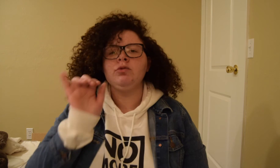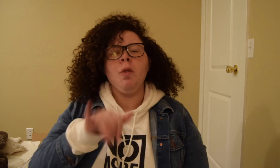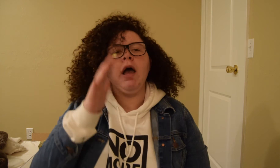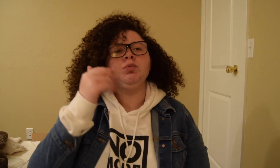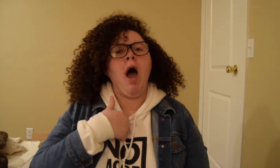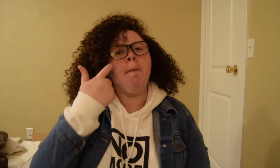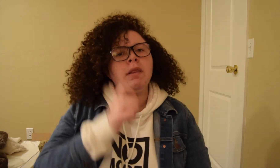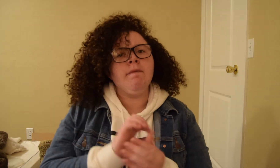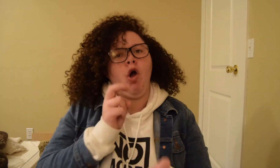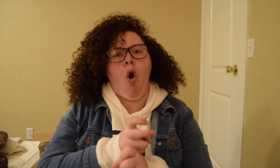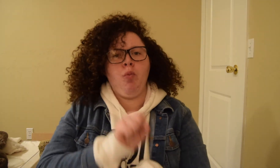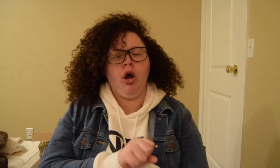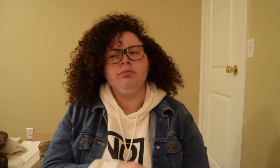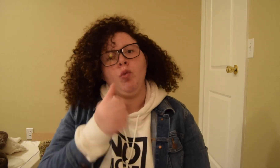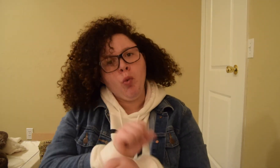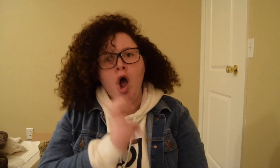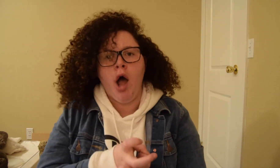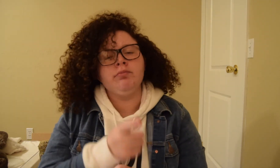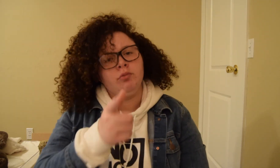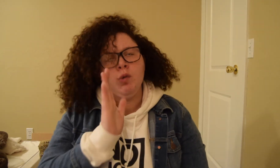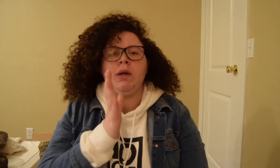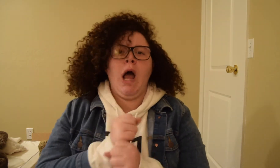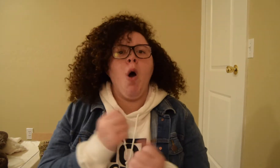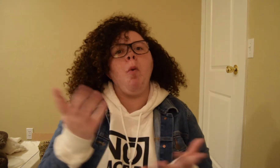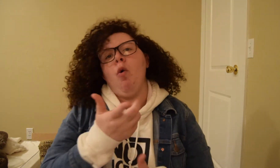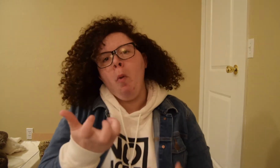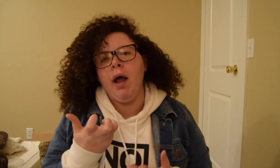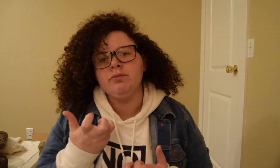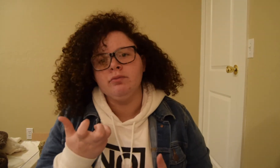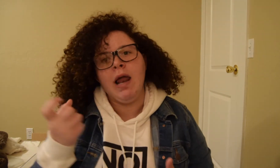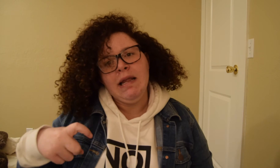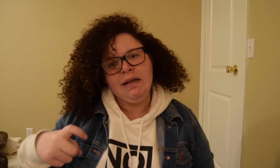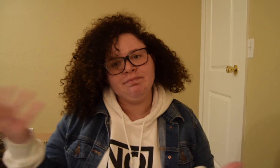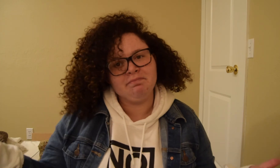So that's why I believe in hard work. Work hard and you will get what you want/need